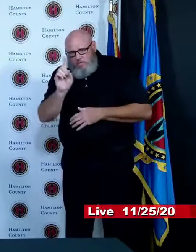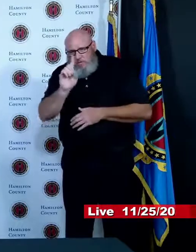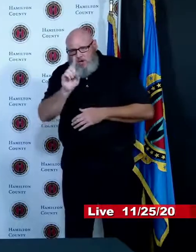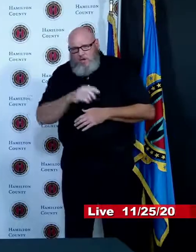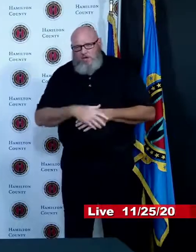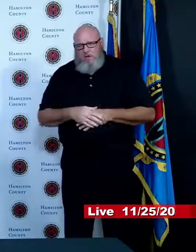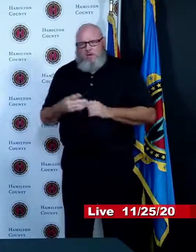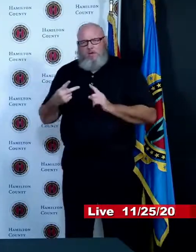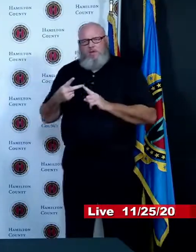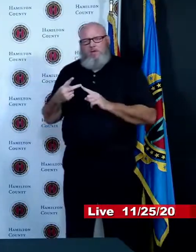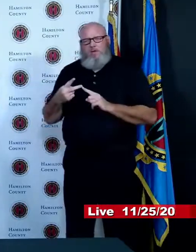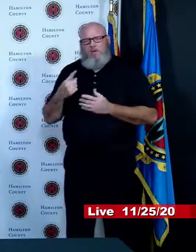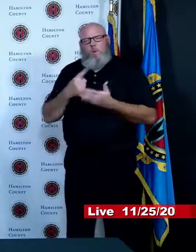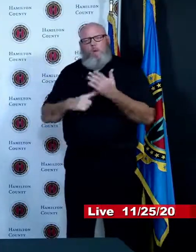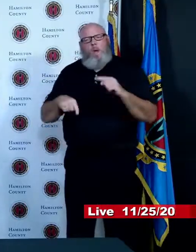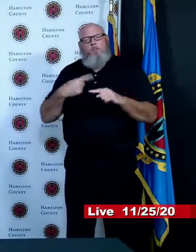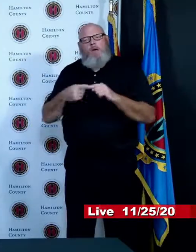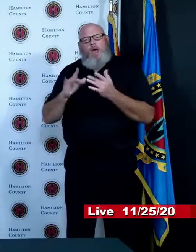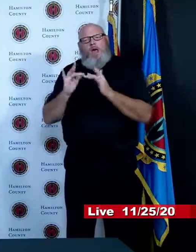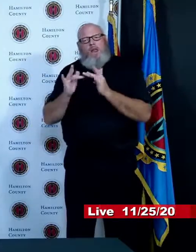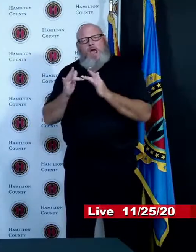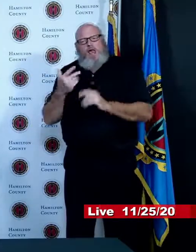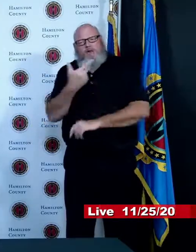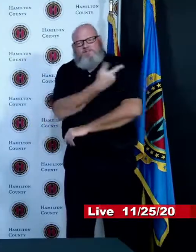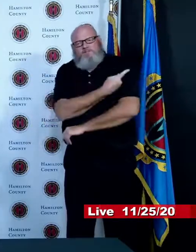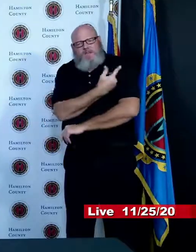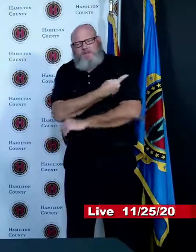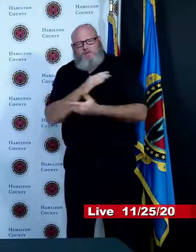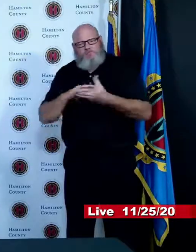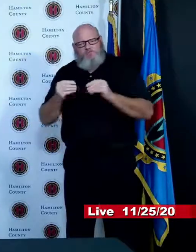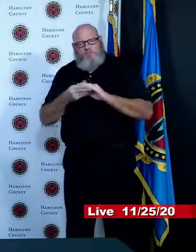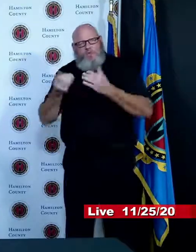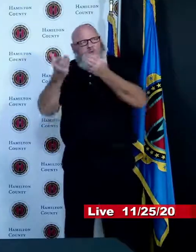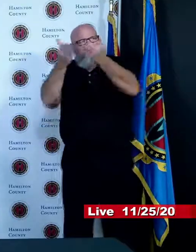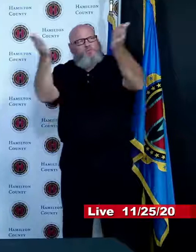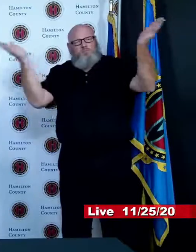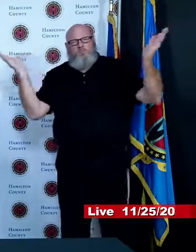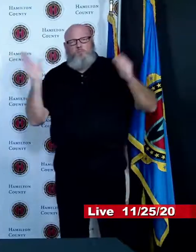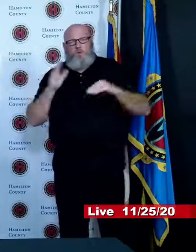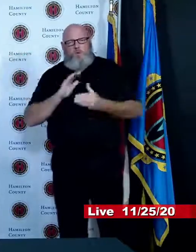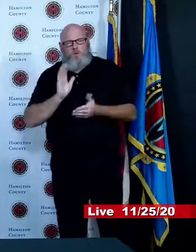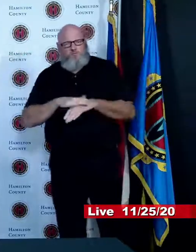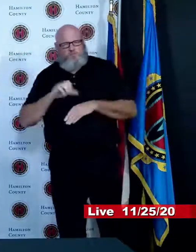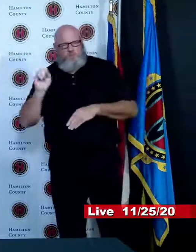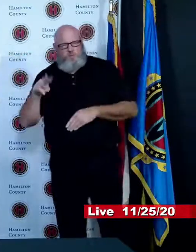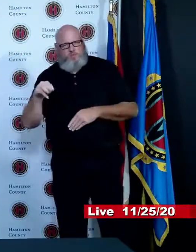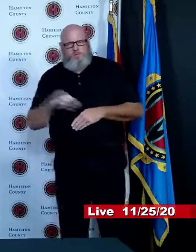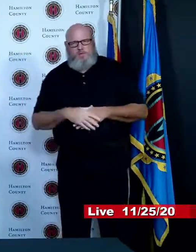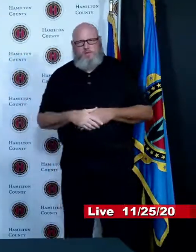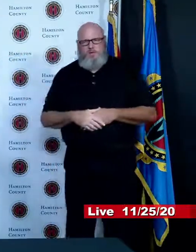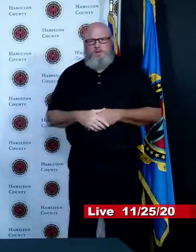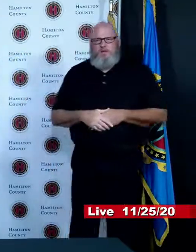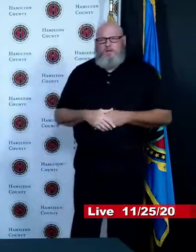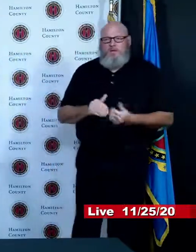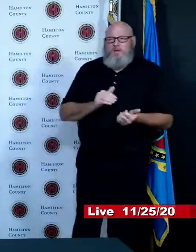yeah so I'm actually a UC employee and and so I work for UC my Associate Professor at UC